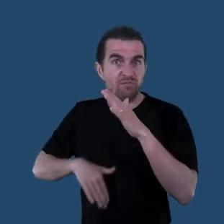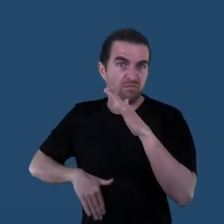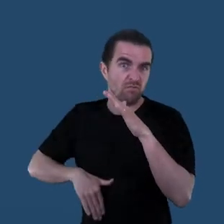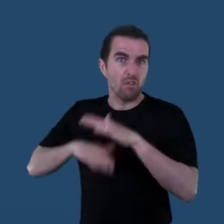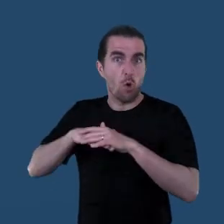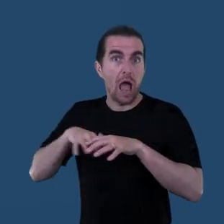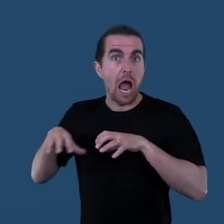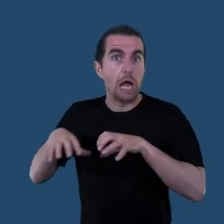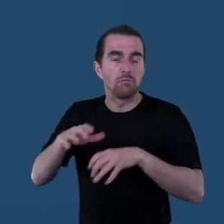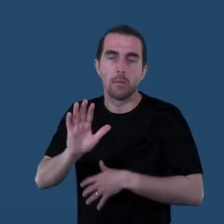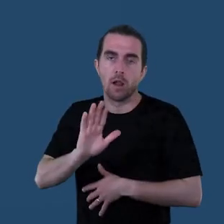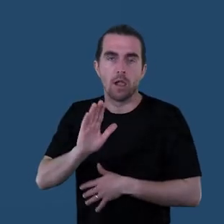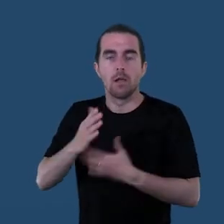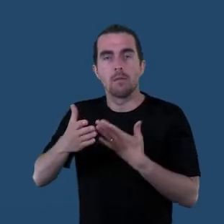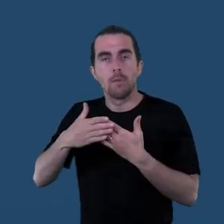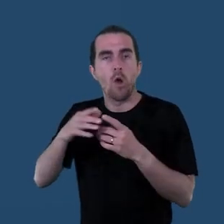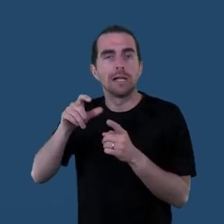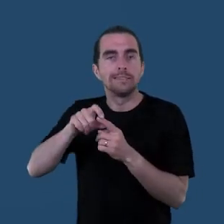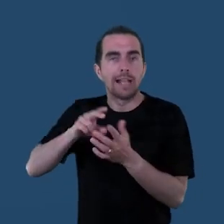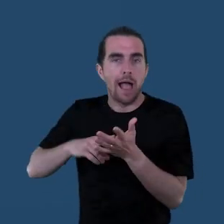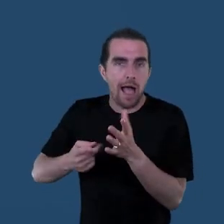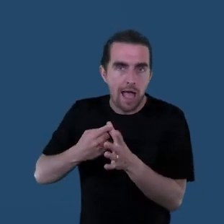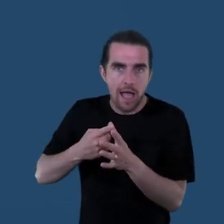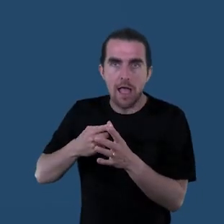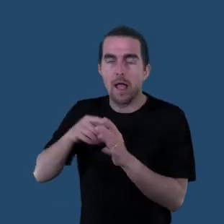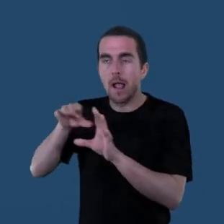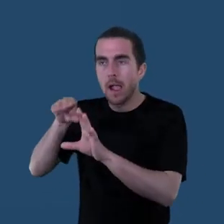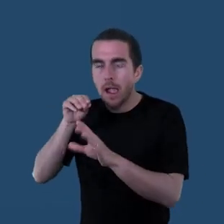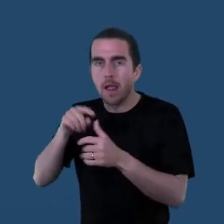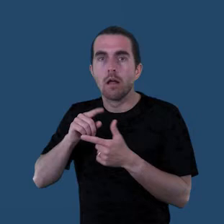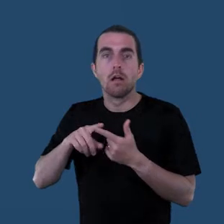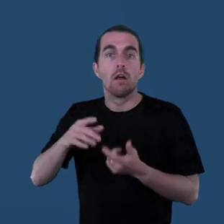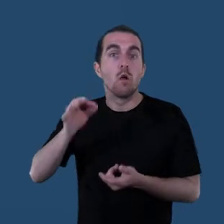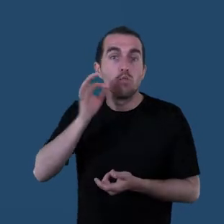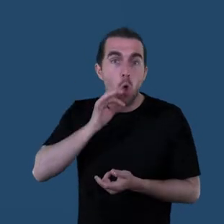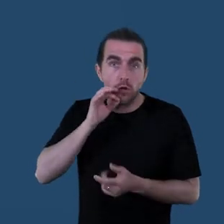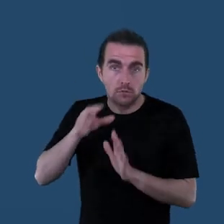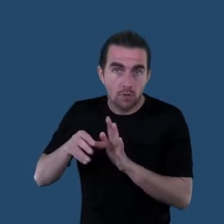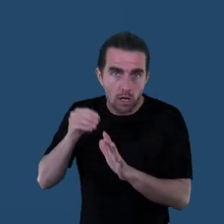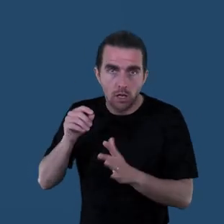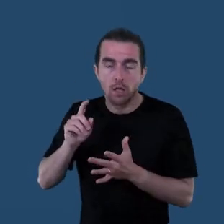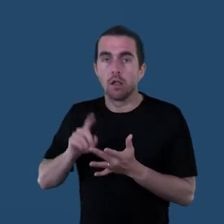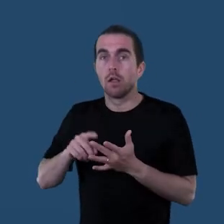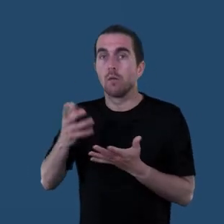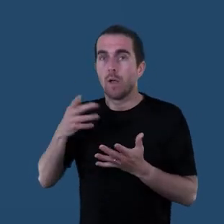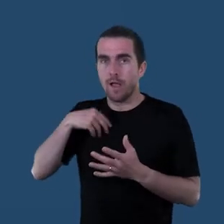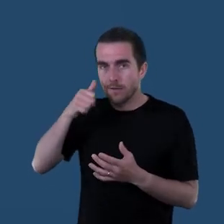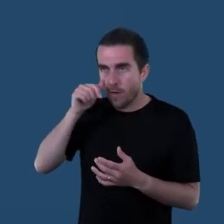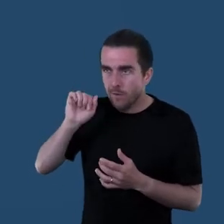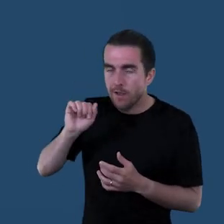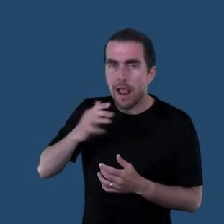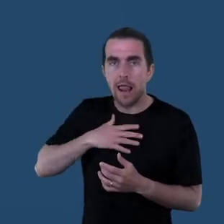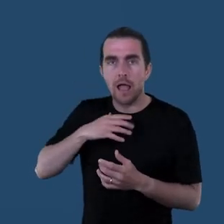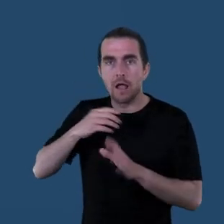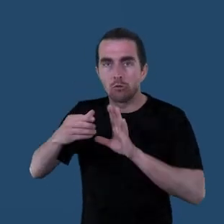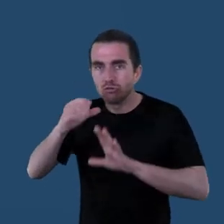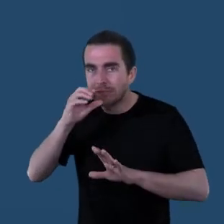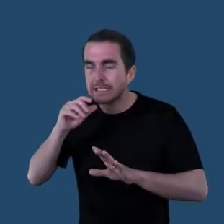They're environmental DNA samples. We collect water from a pool where we know the animals go to drink, and then we can actually look at the DNA